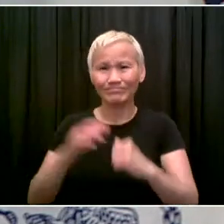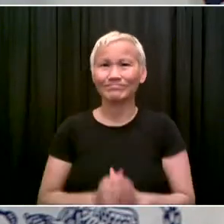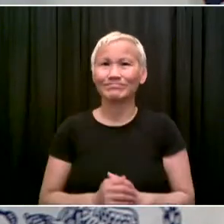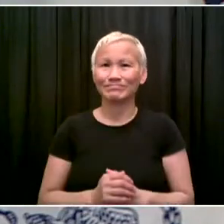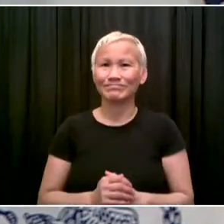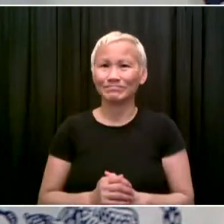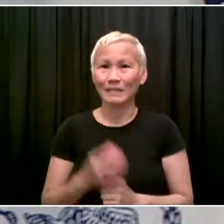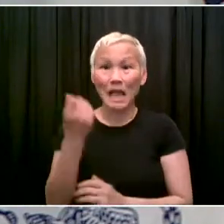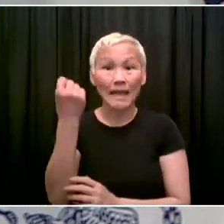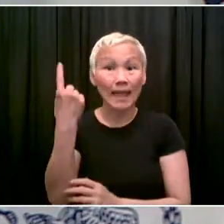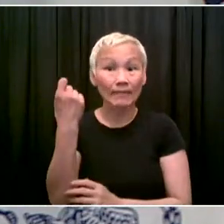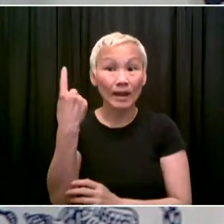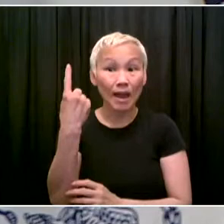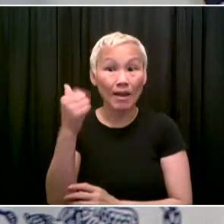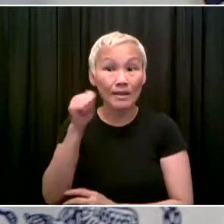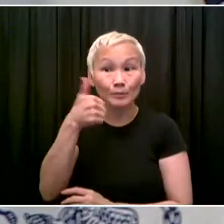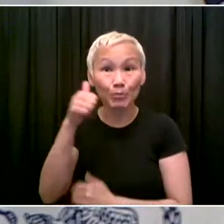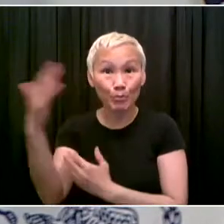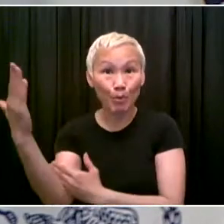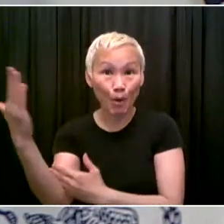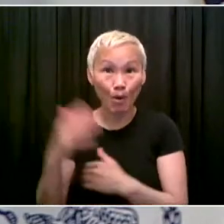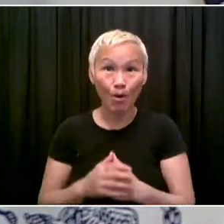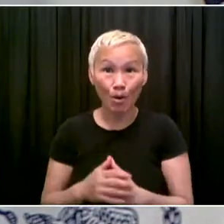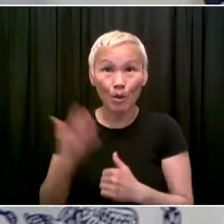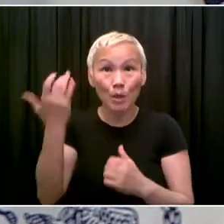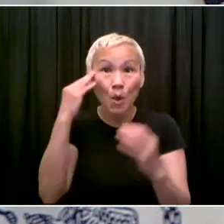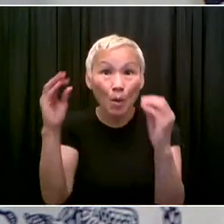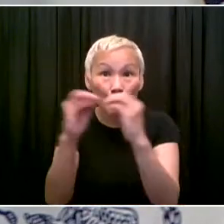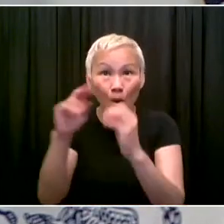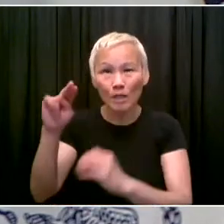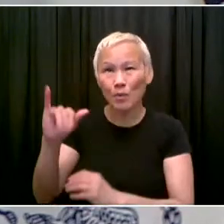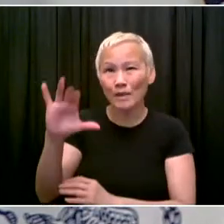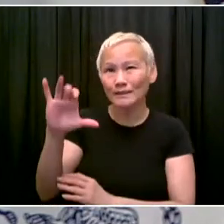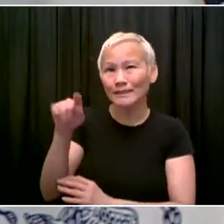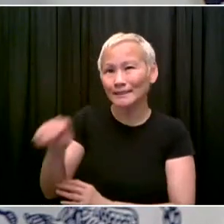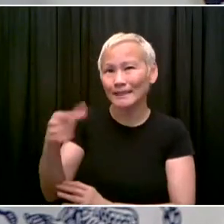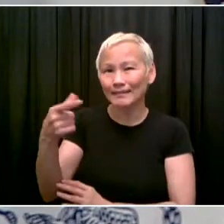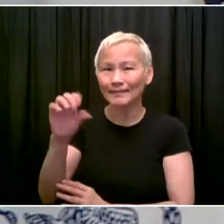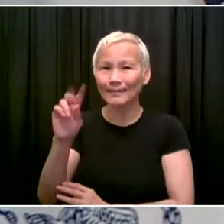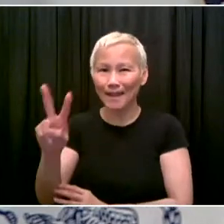PEOPLE.